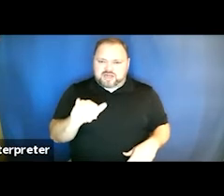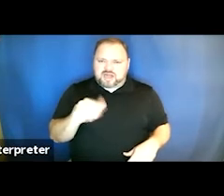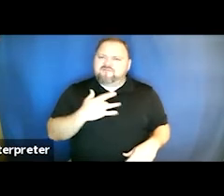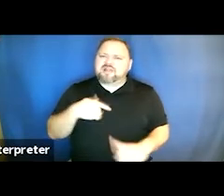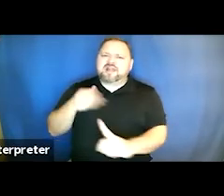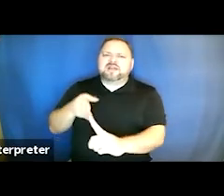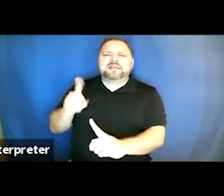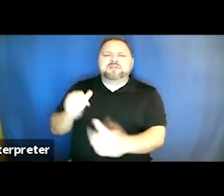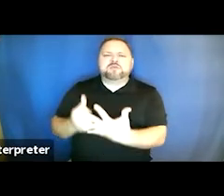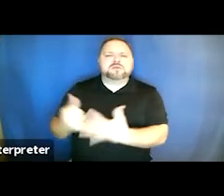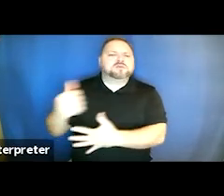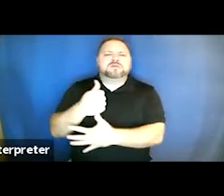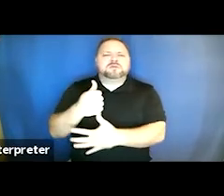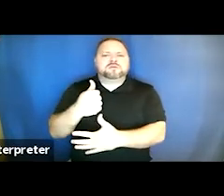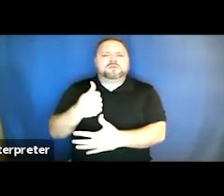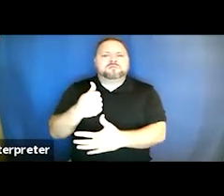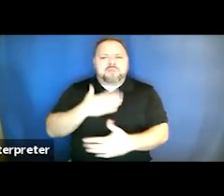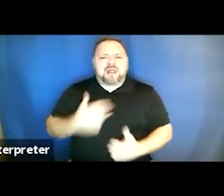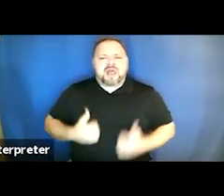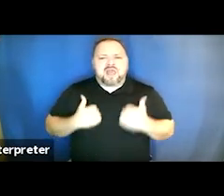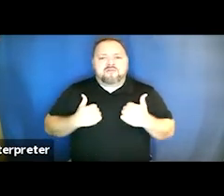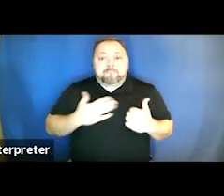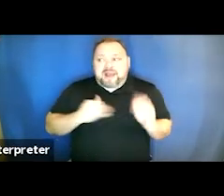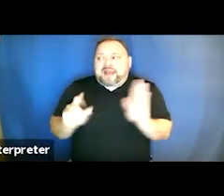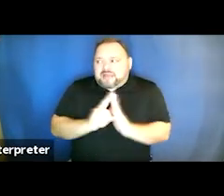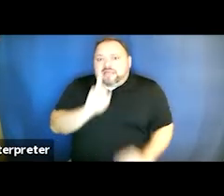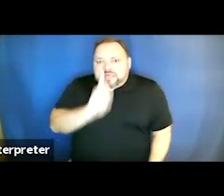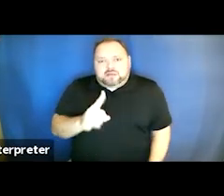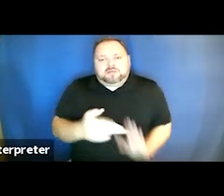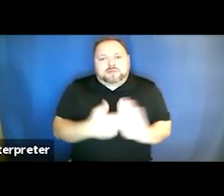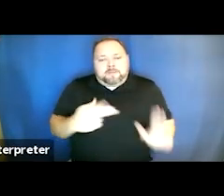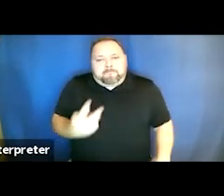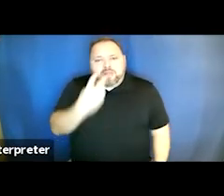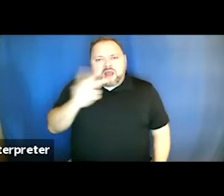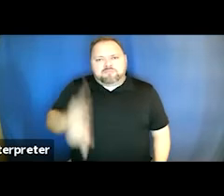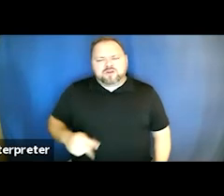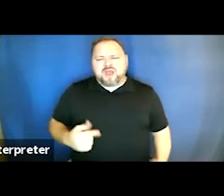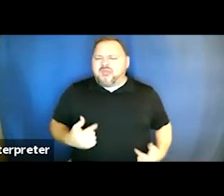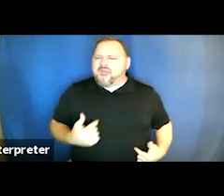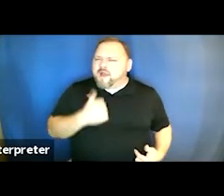My identity was a blind person and I wasn't happy being that way.